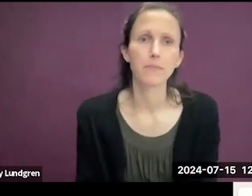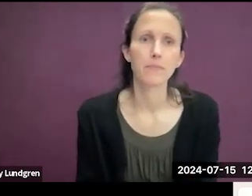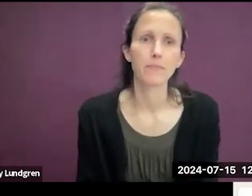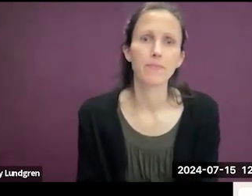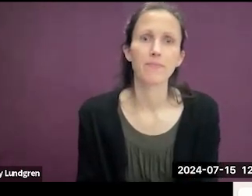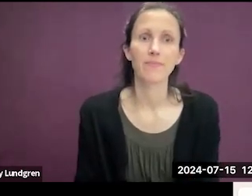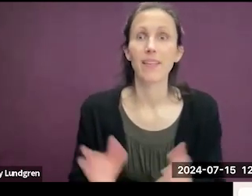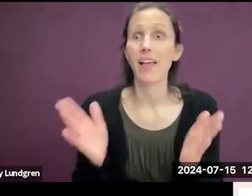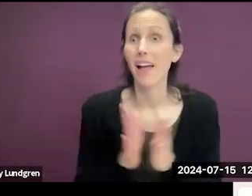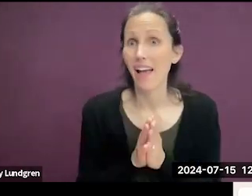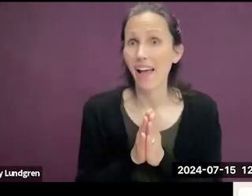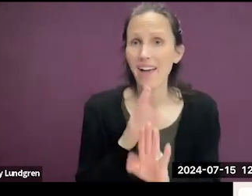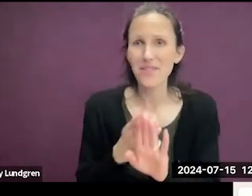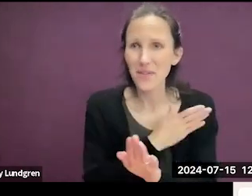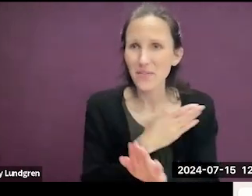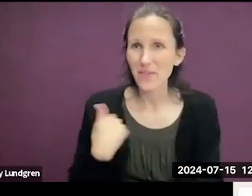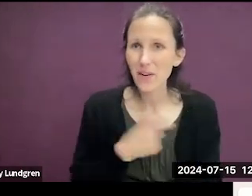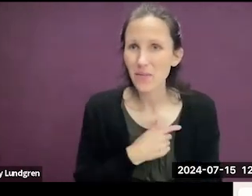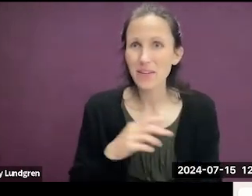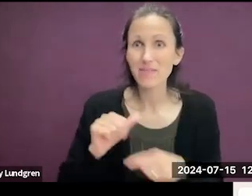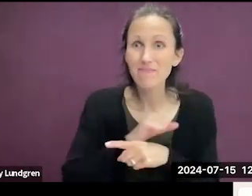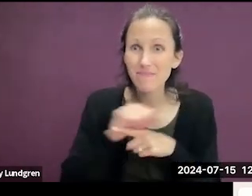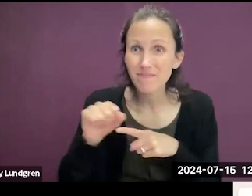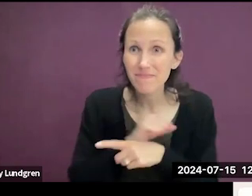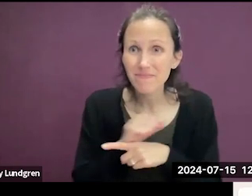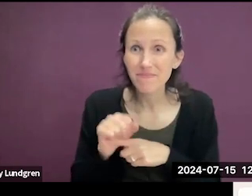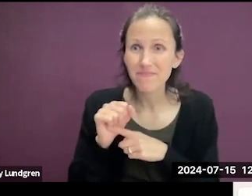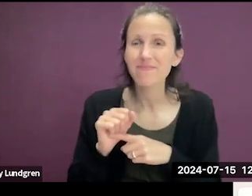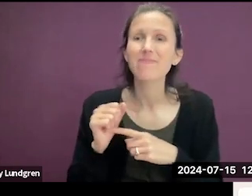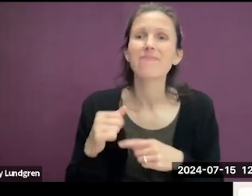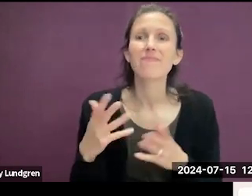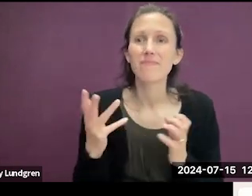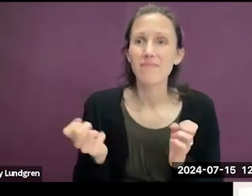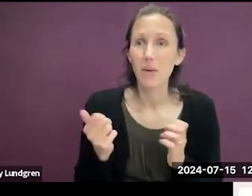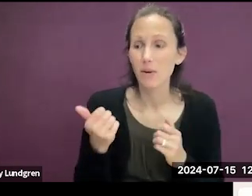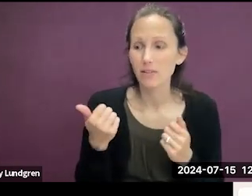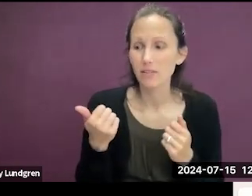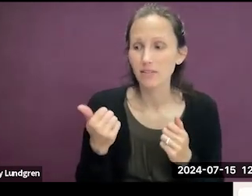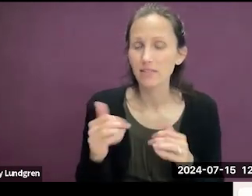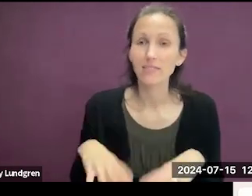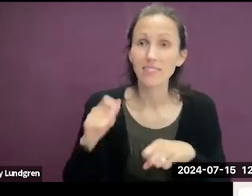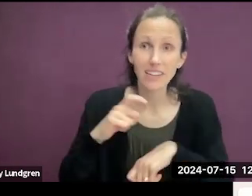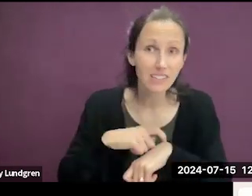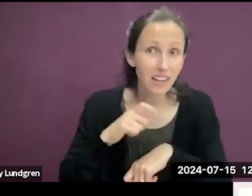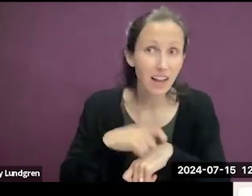Okay, before we get into our remediation activity, I wanna take a moment and allow anyone any questions that you might have